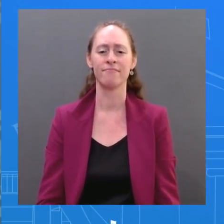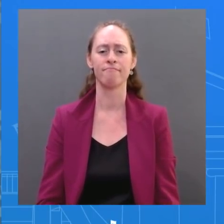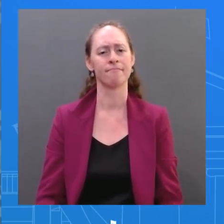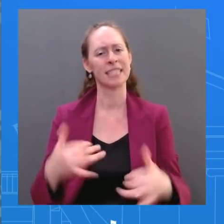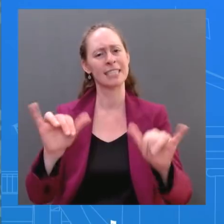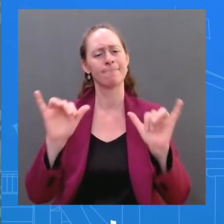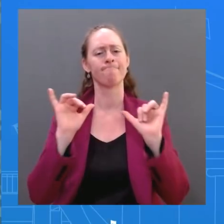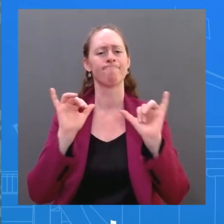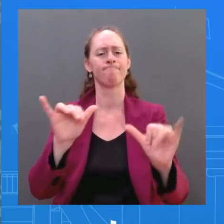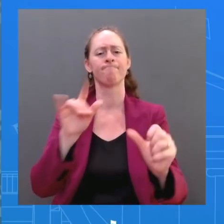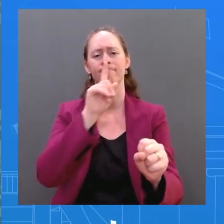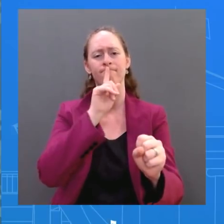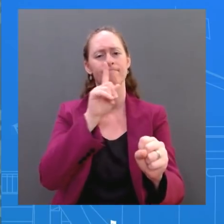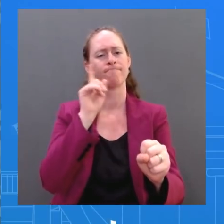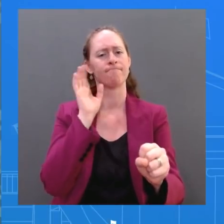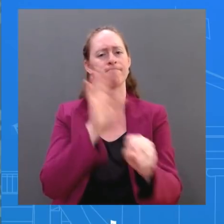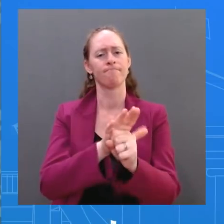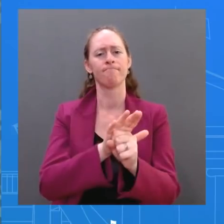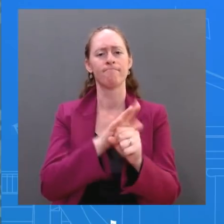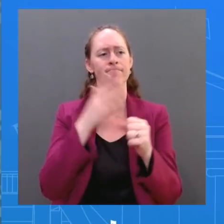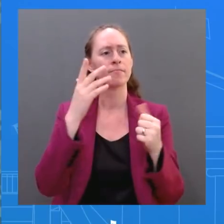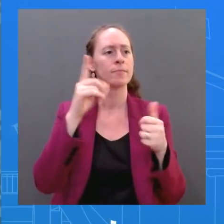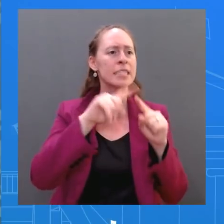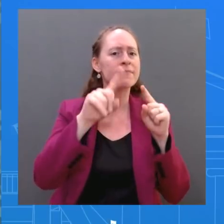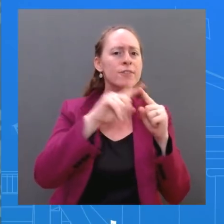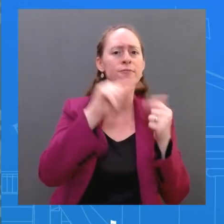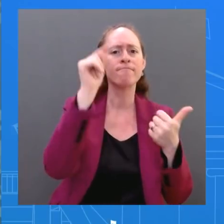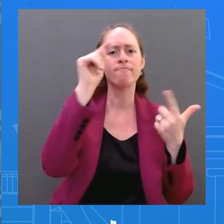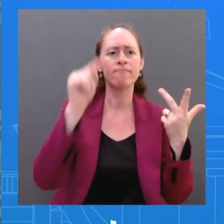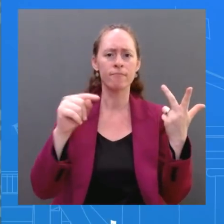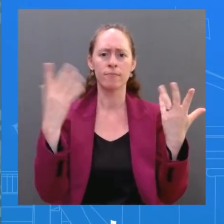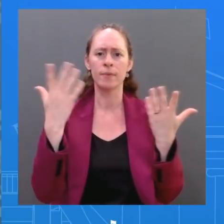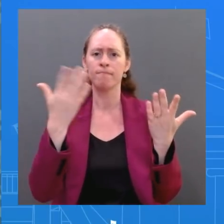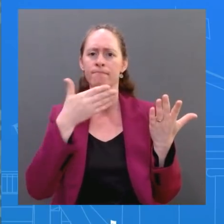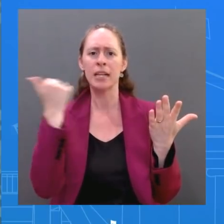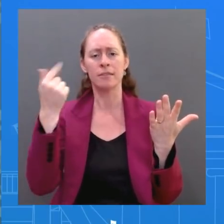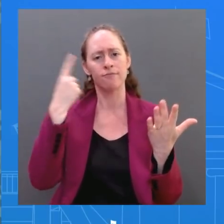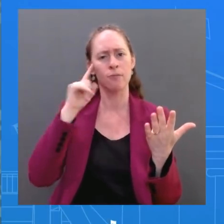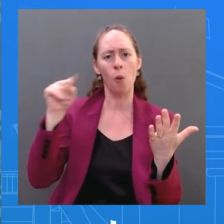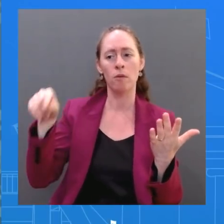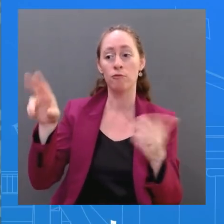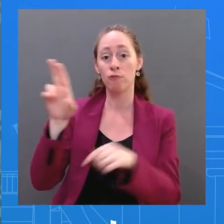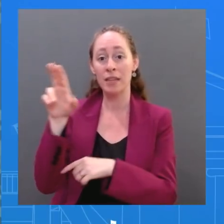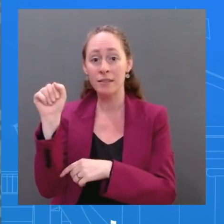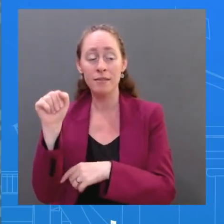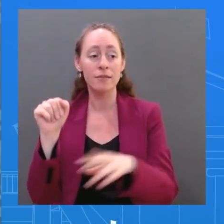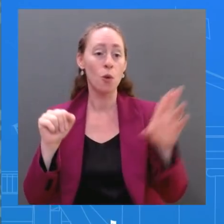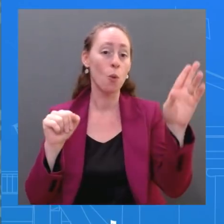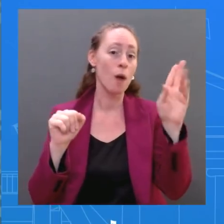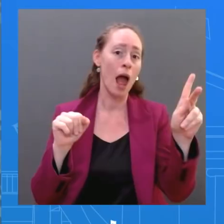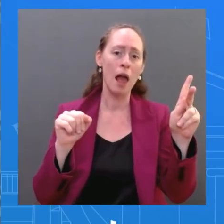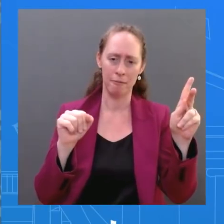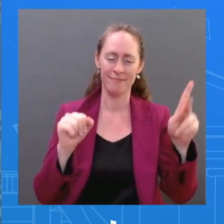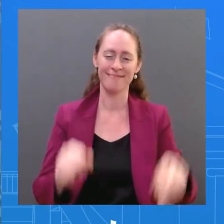to both the United Kingdom and to the United States. And we believe our alliance with the United Kingdom will continue to be strong.